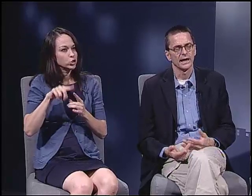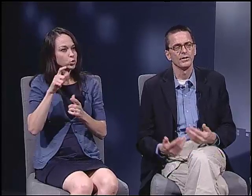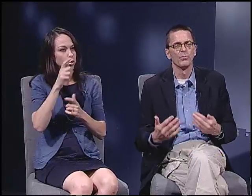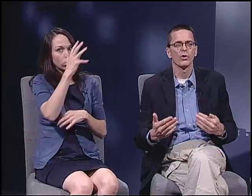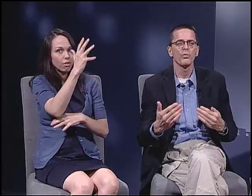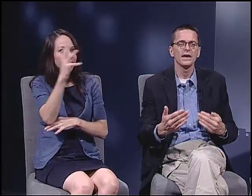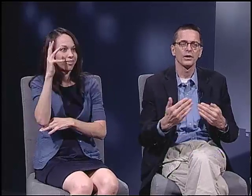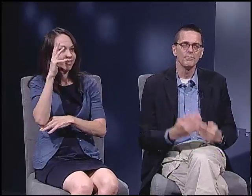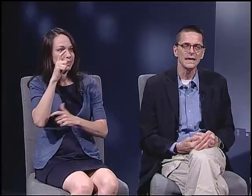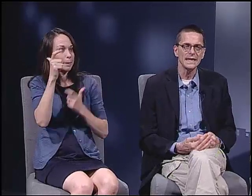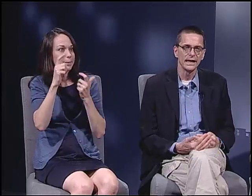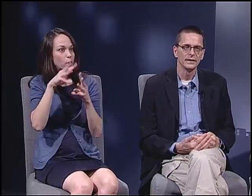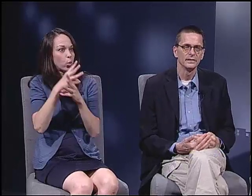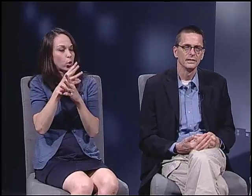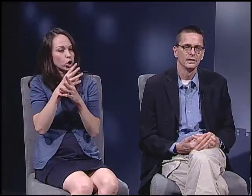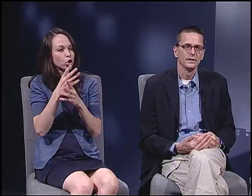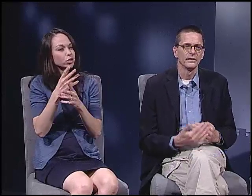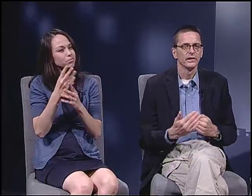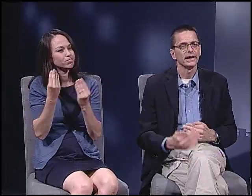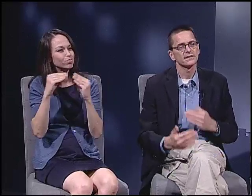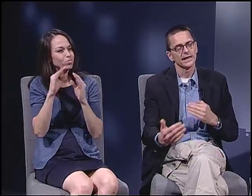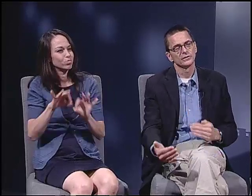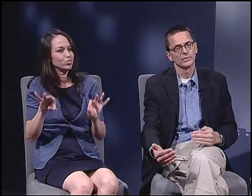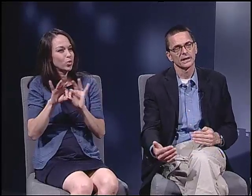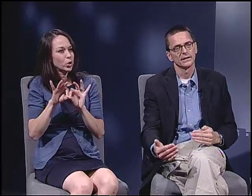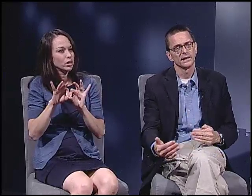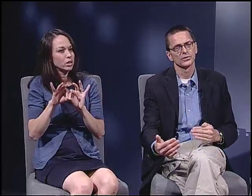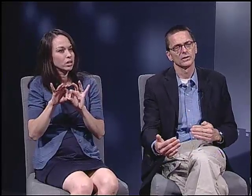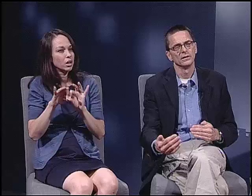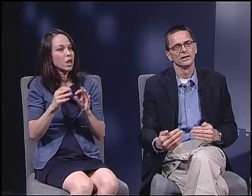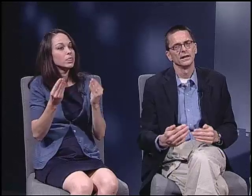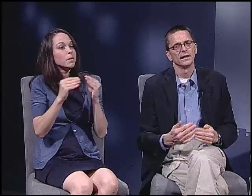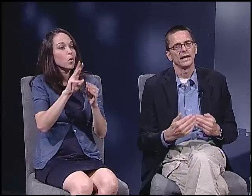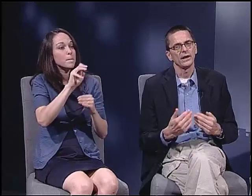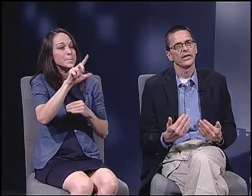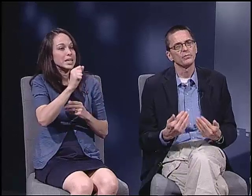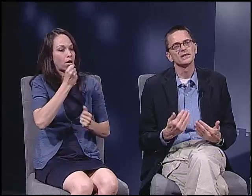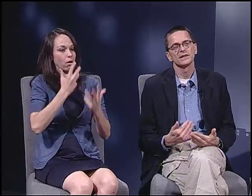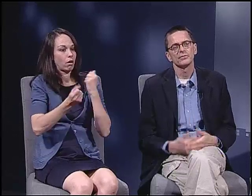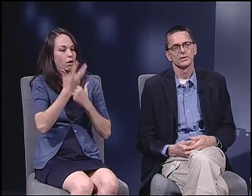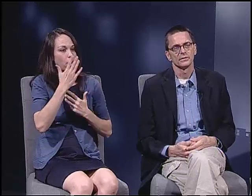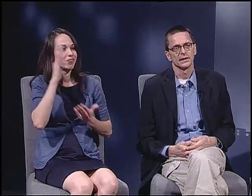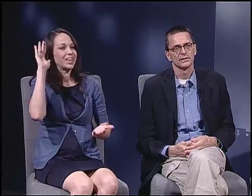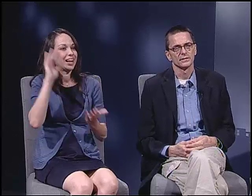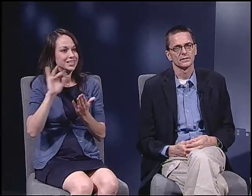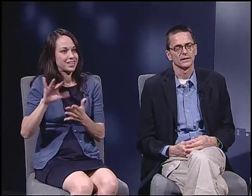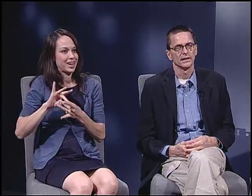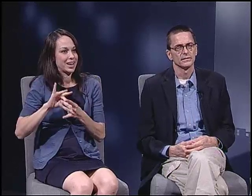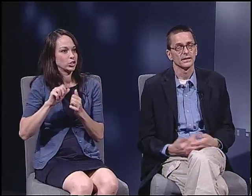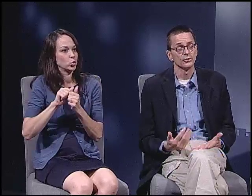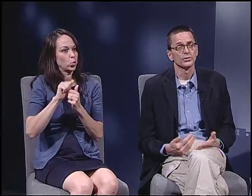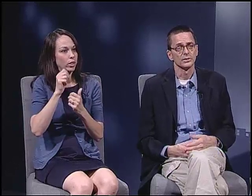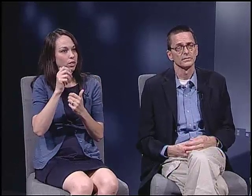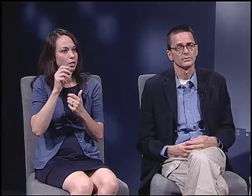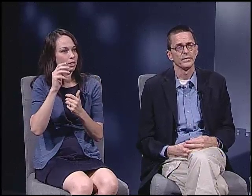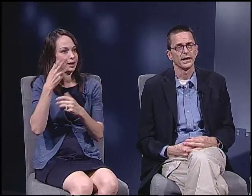and the more we are mediated, the less that direct connection. I think we suffer as a culture from that